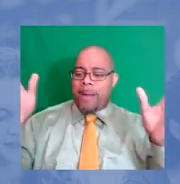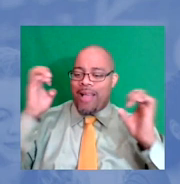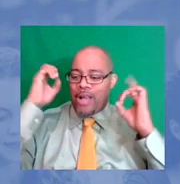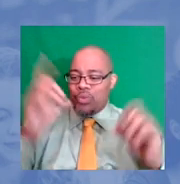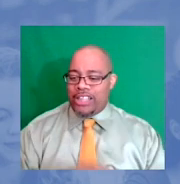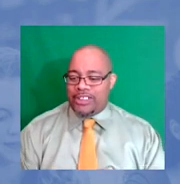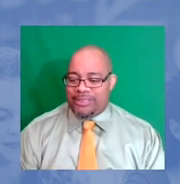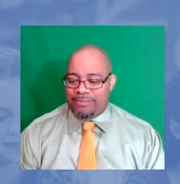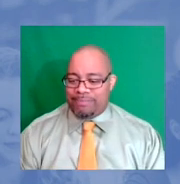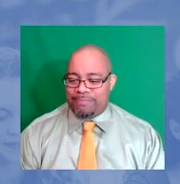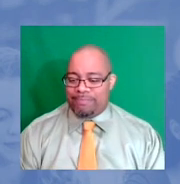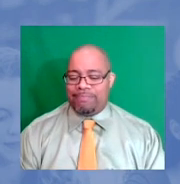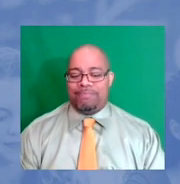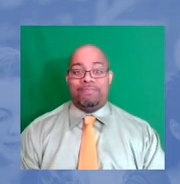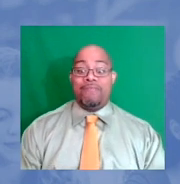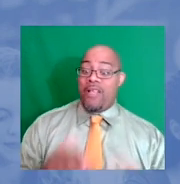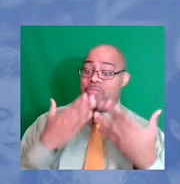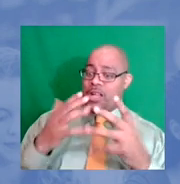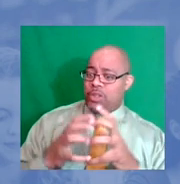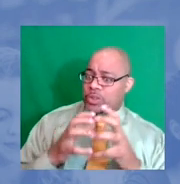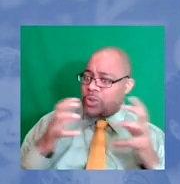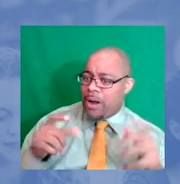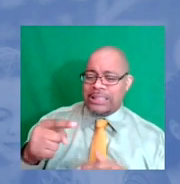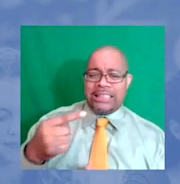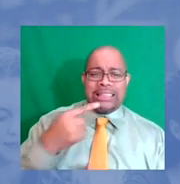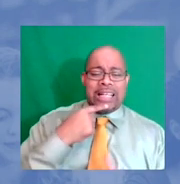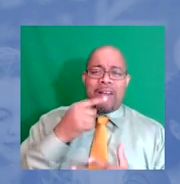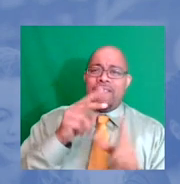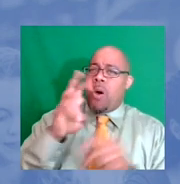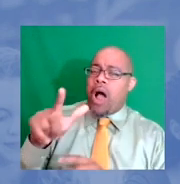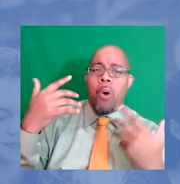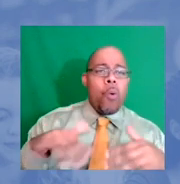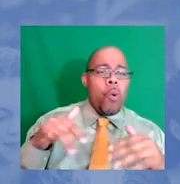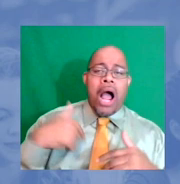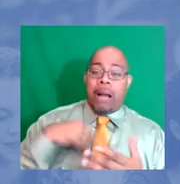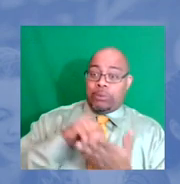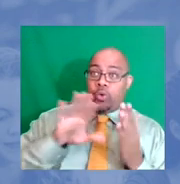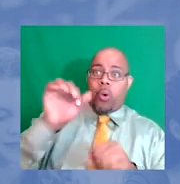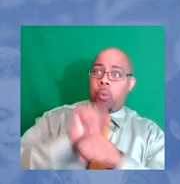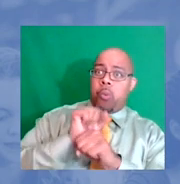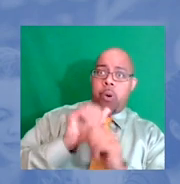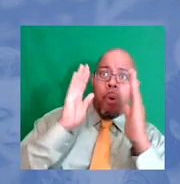THANK YOU SO MUCH. ITEMIZED SO WELL. AND I'VE BEEN A STUDENT OF YOUR WORK FOR MANY YEARS AS A TEACHER, I STARTED FOLLOWING YOUR